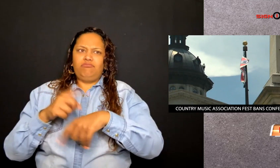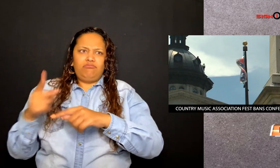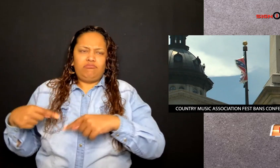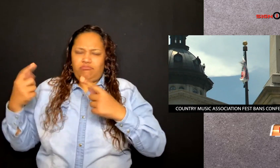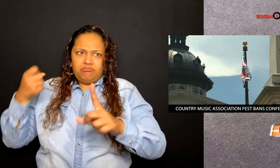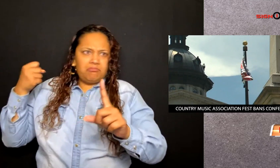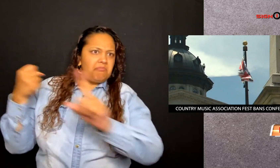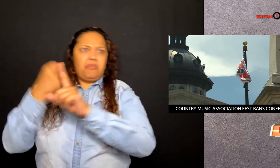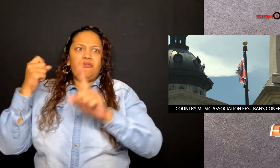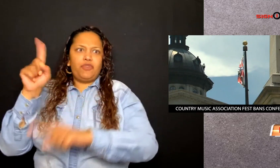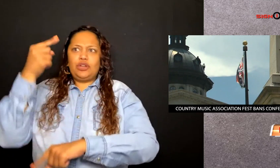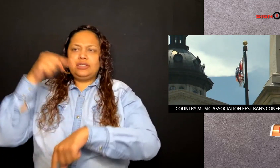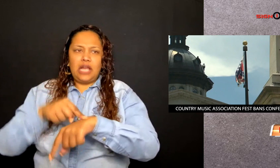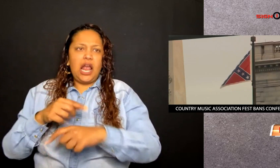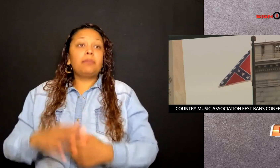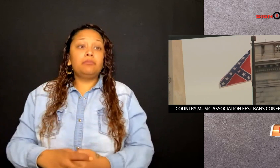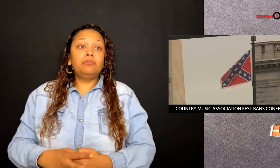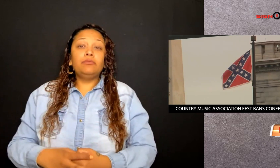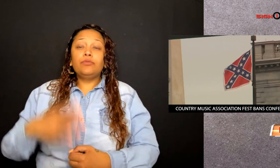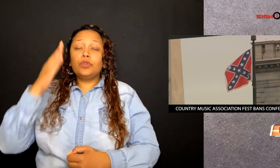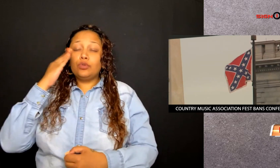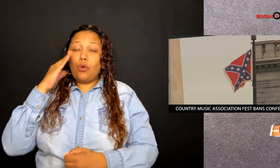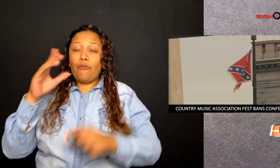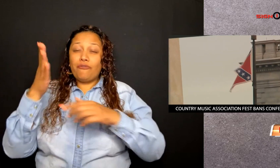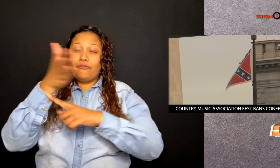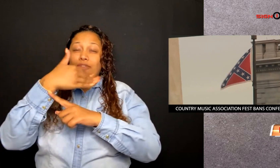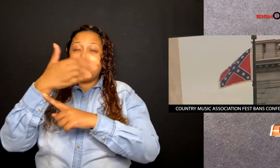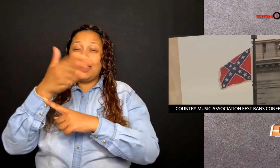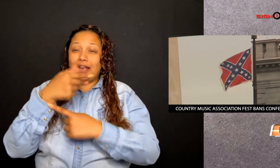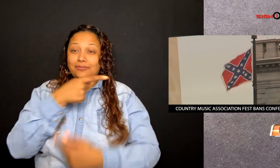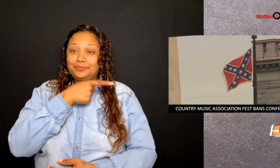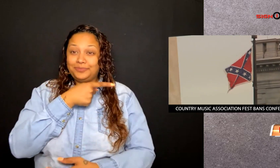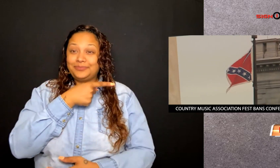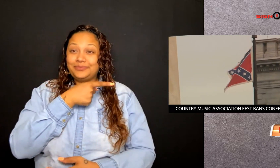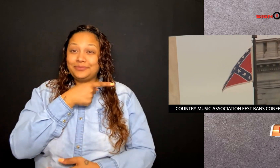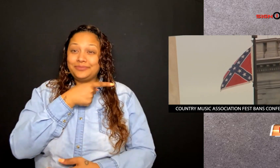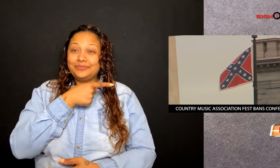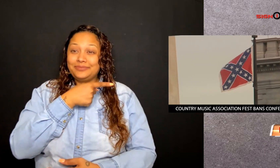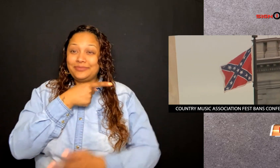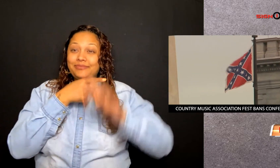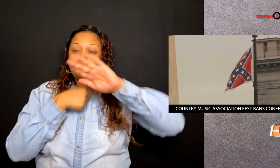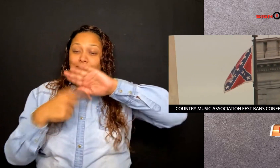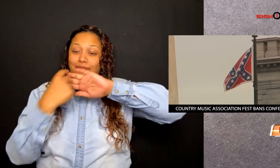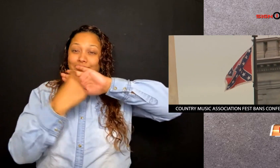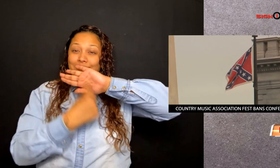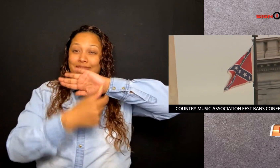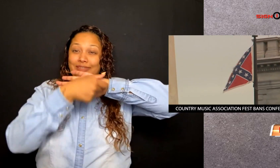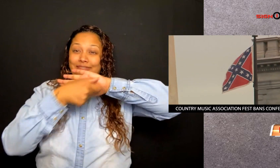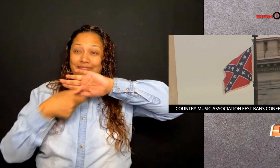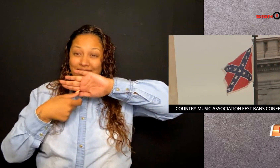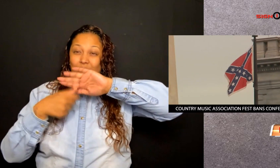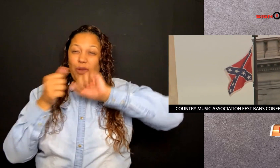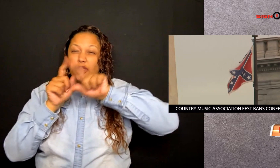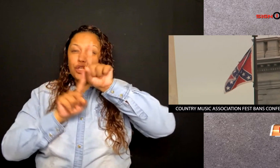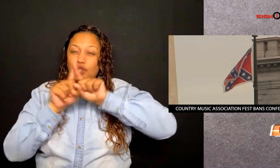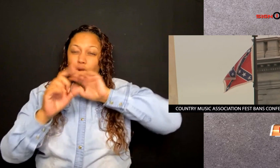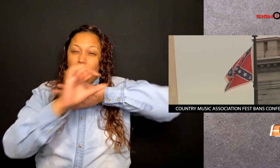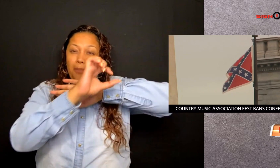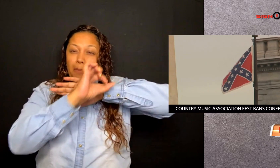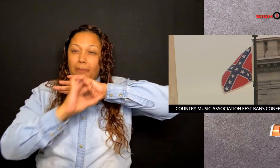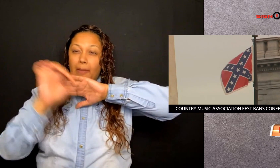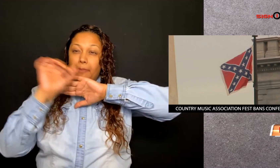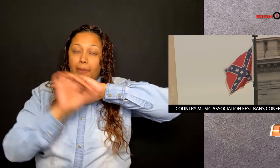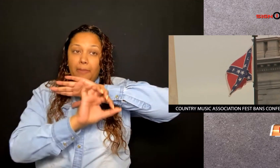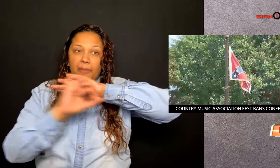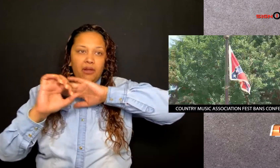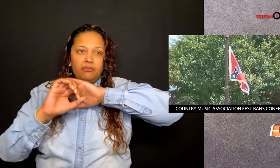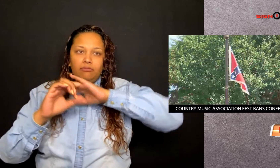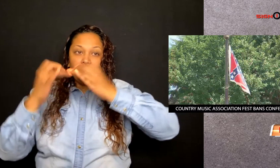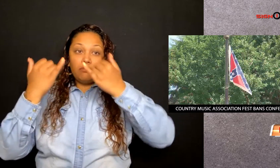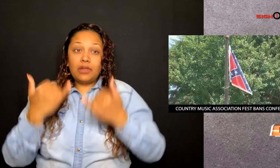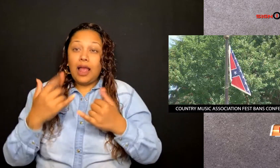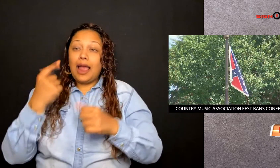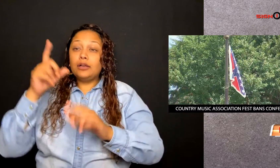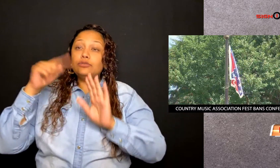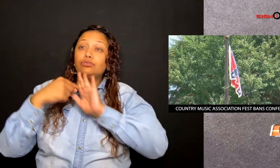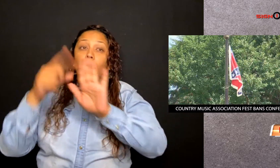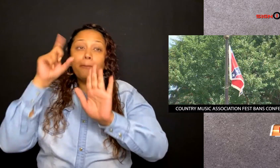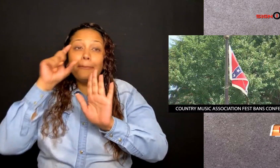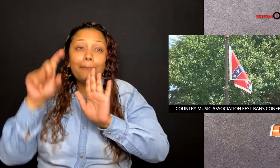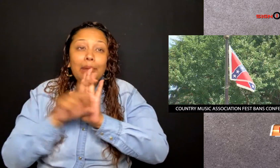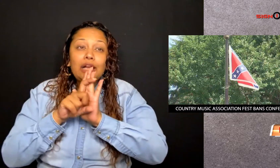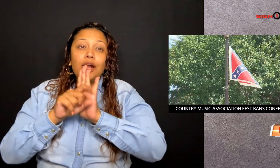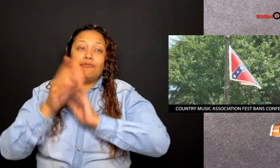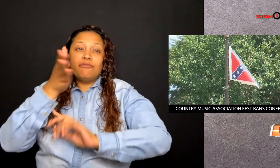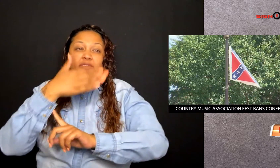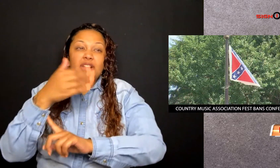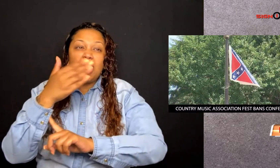has made a historic change to the event for the first time ever Confederate flags